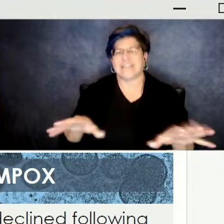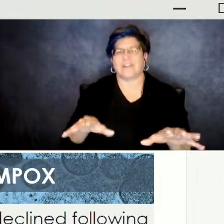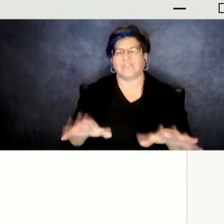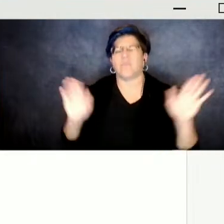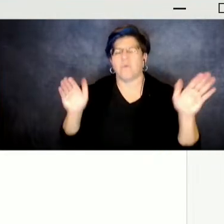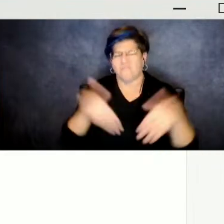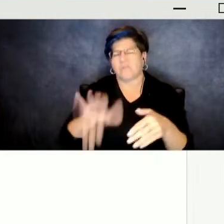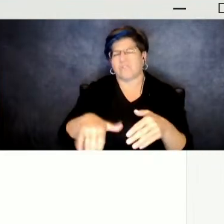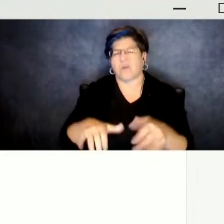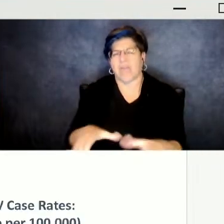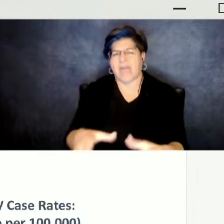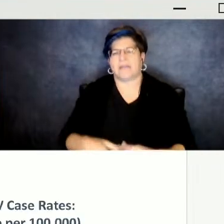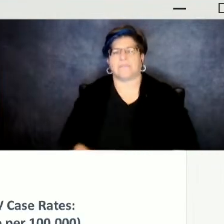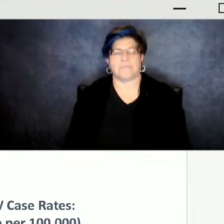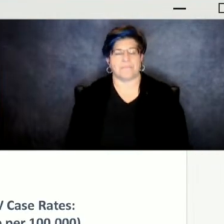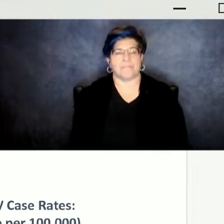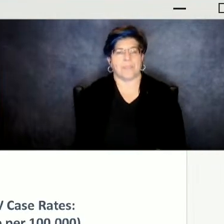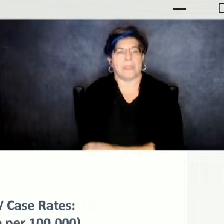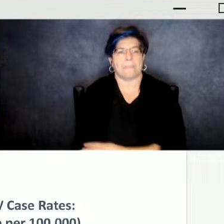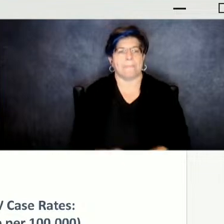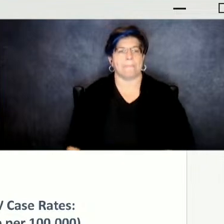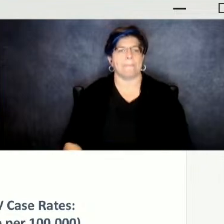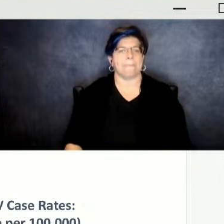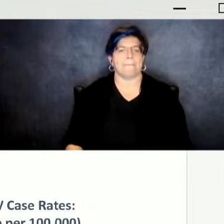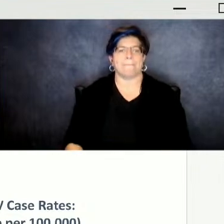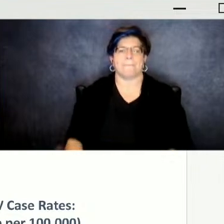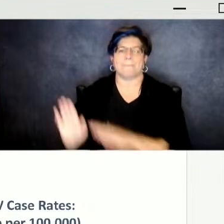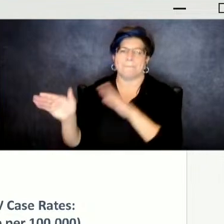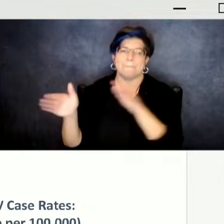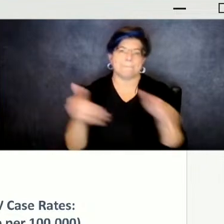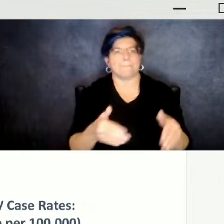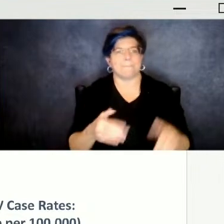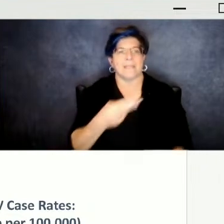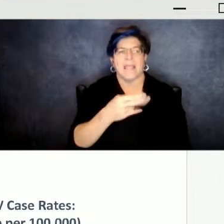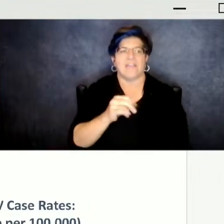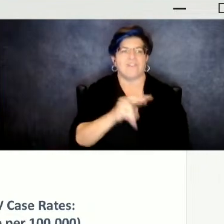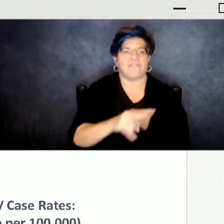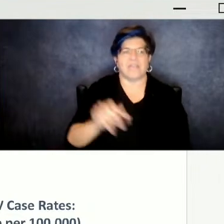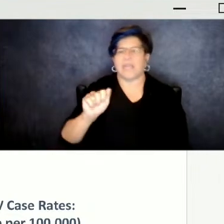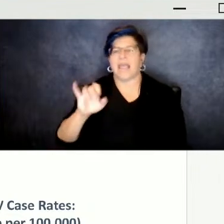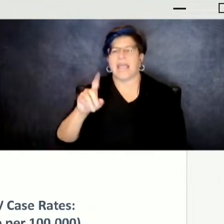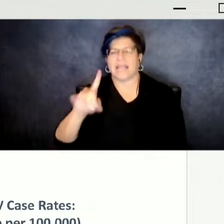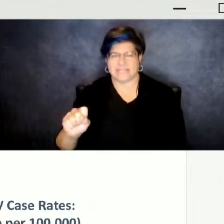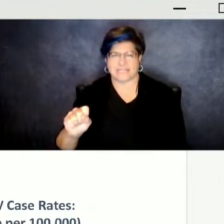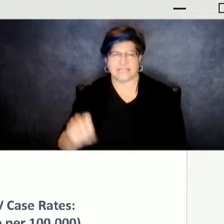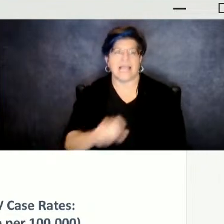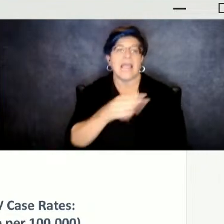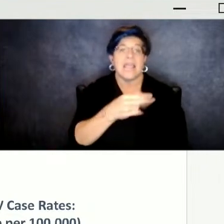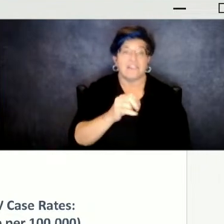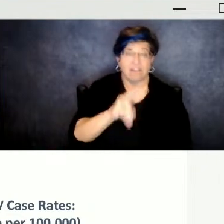TRANSMITTED AND SO WE ARE FOCUSING AS WELL ON THAT.